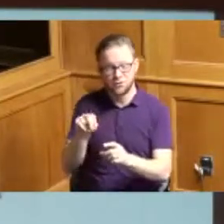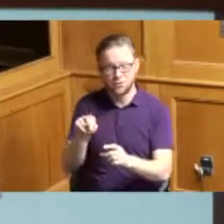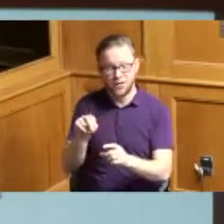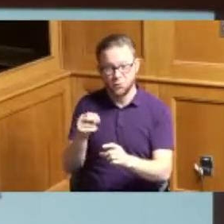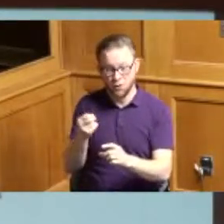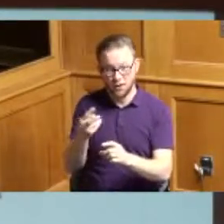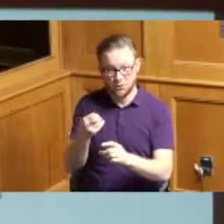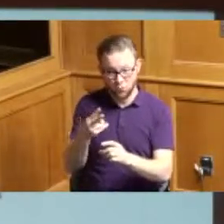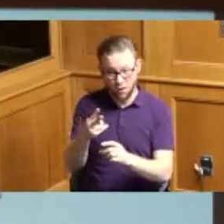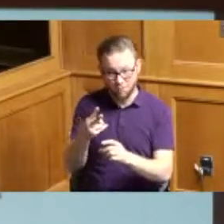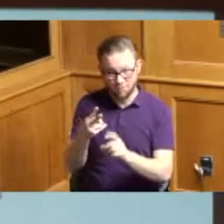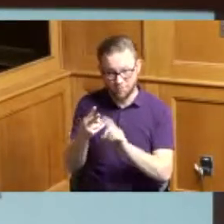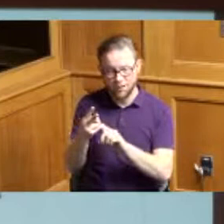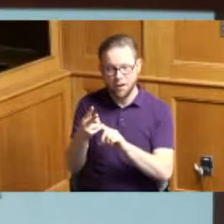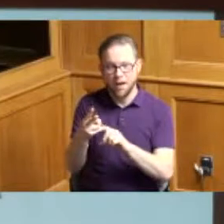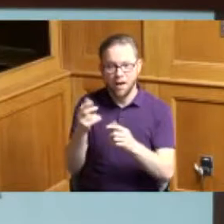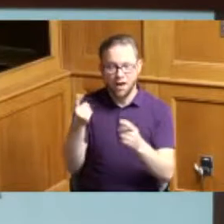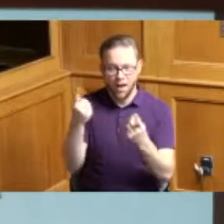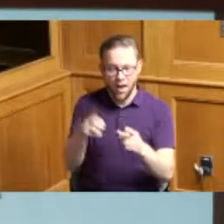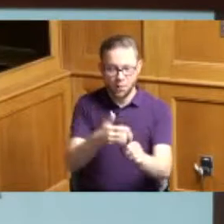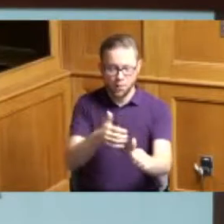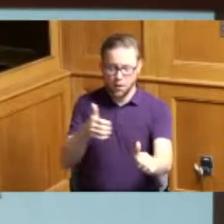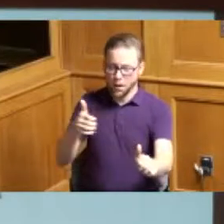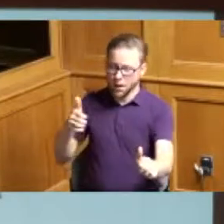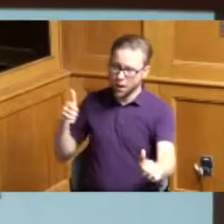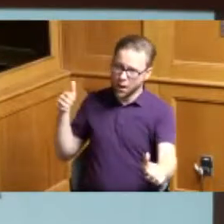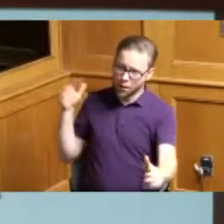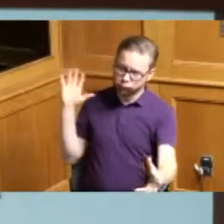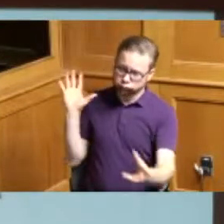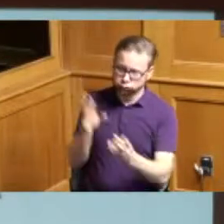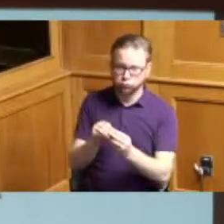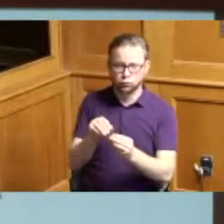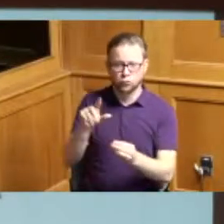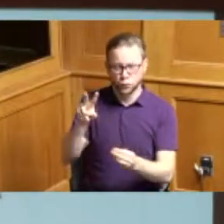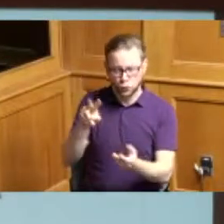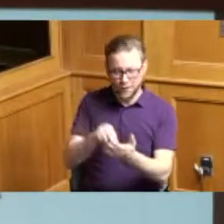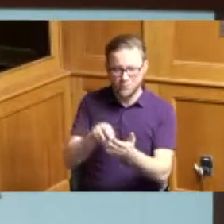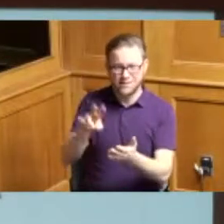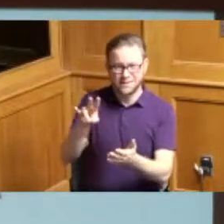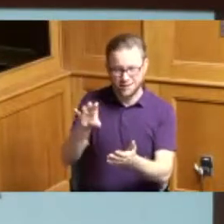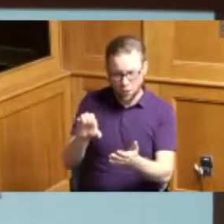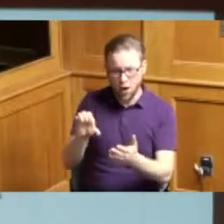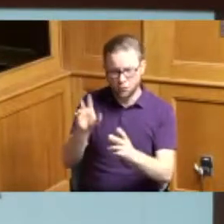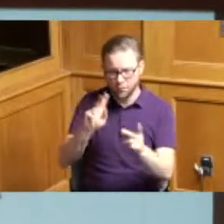applications at that time we put in a 60-day plan to make sure that we were able to address